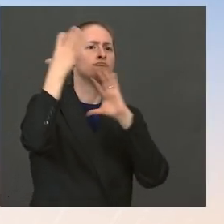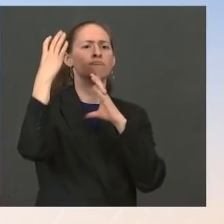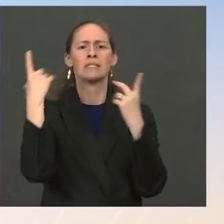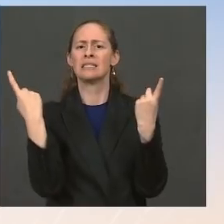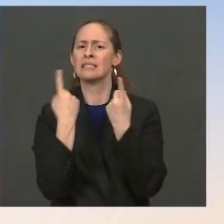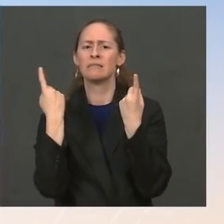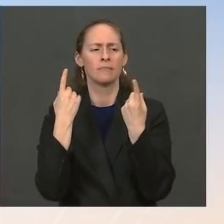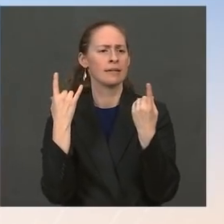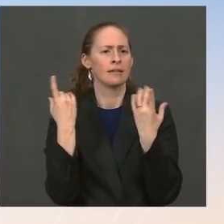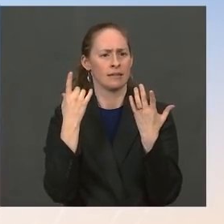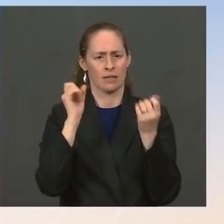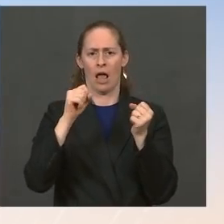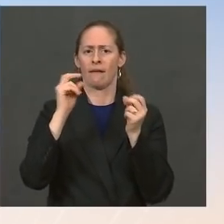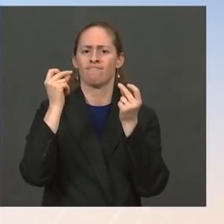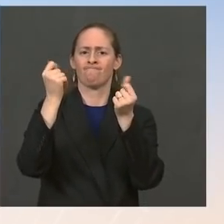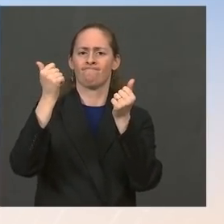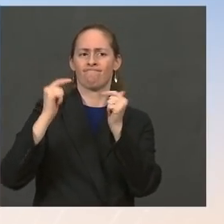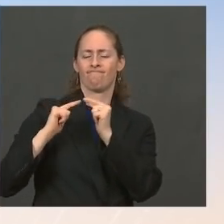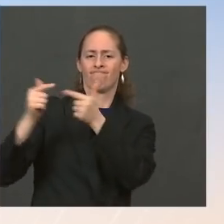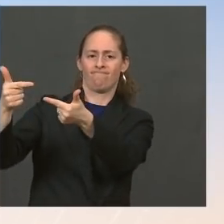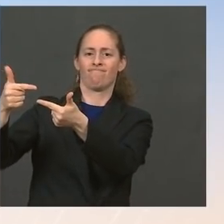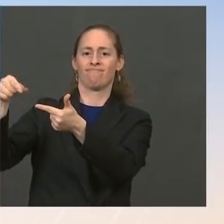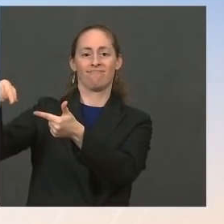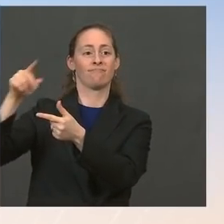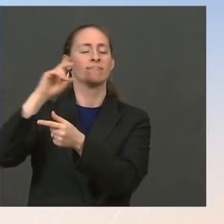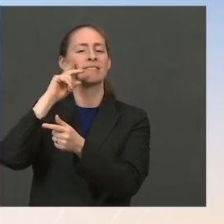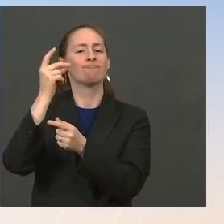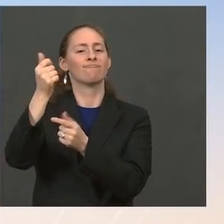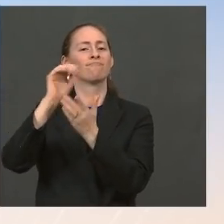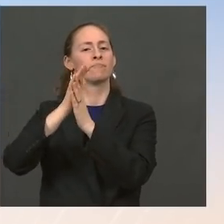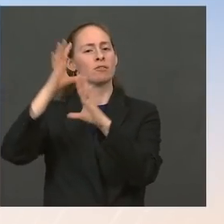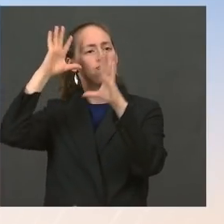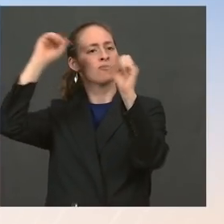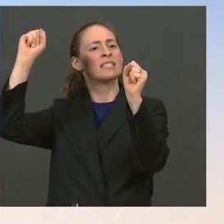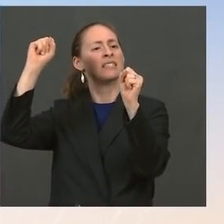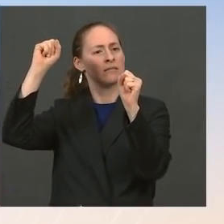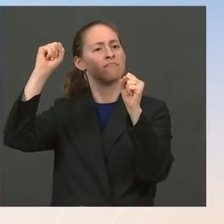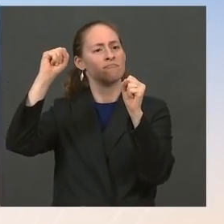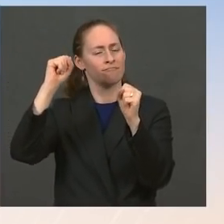And that includes the application of the 25th Amendment, as was done this morning.